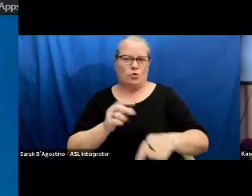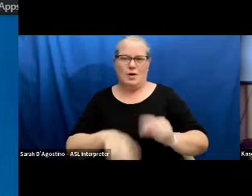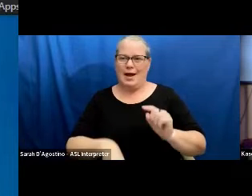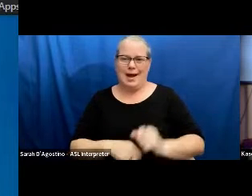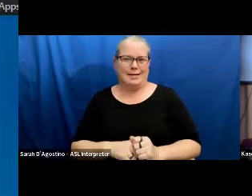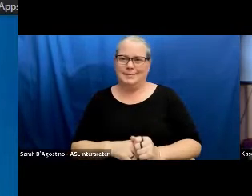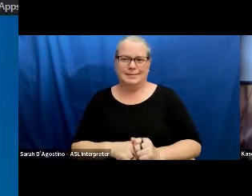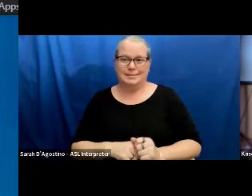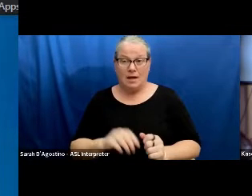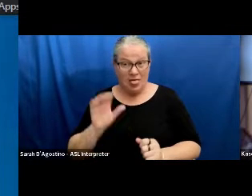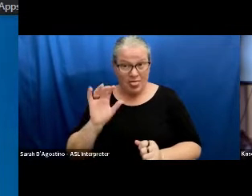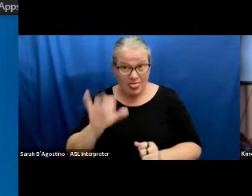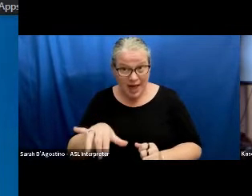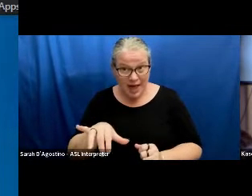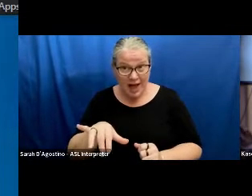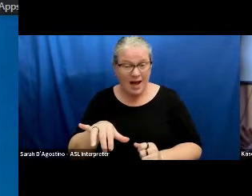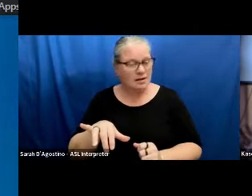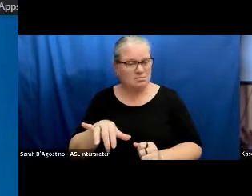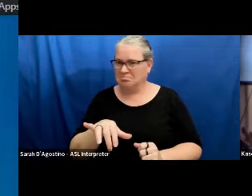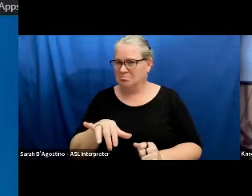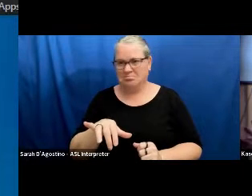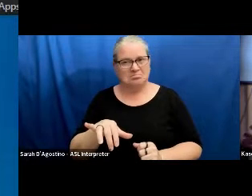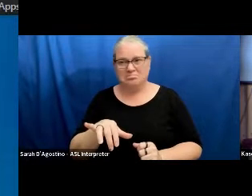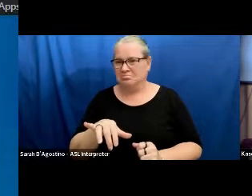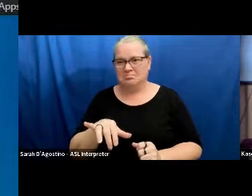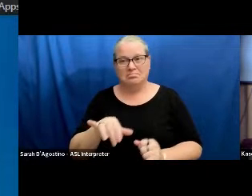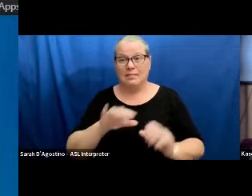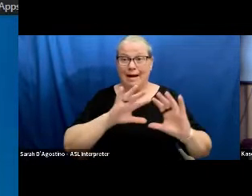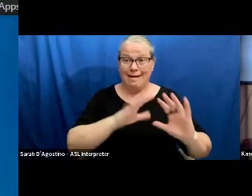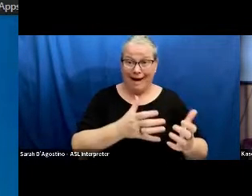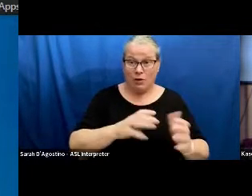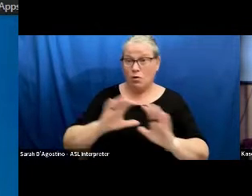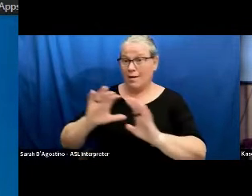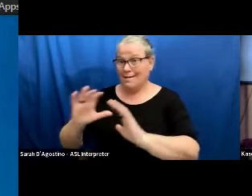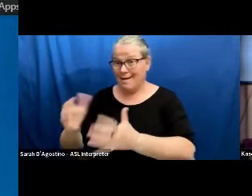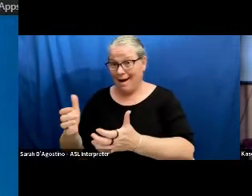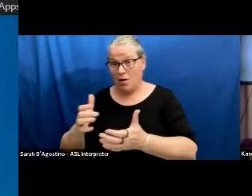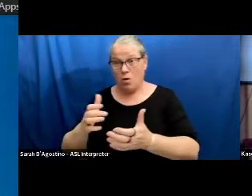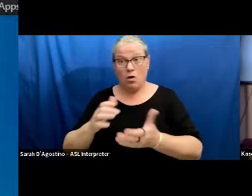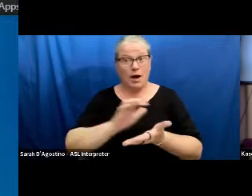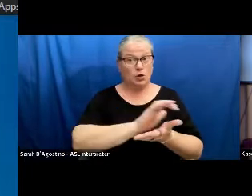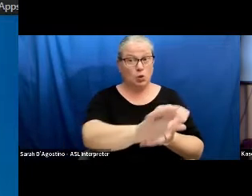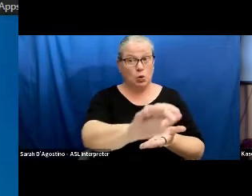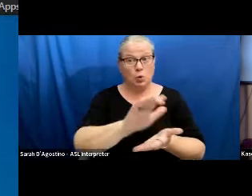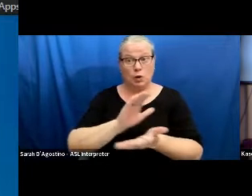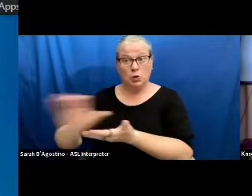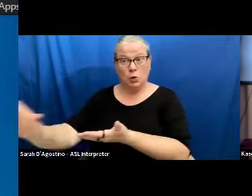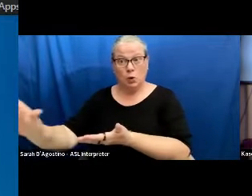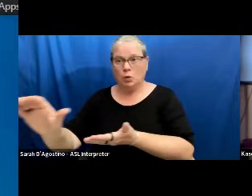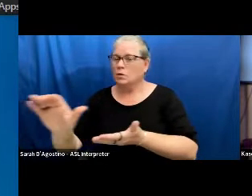of categorical exclusions of people who are part of different disability communities just aren't